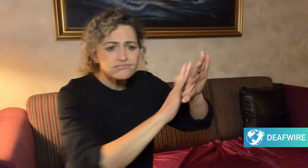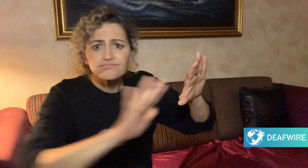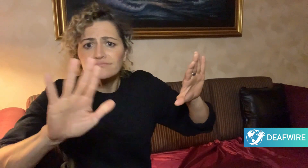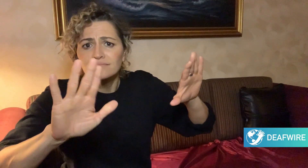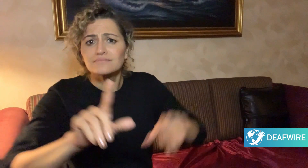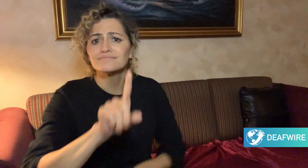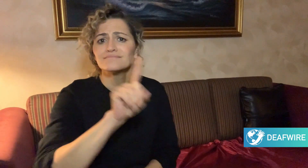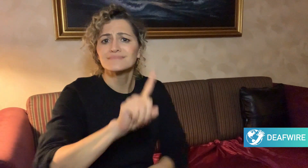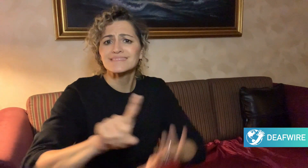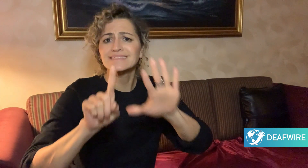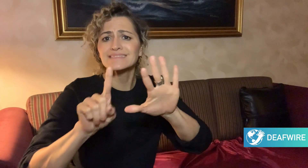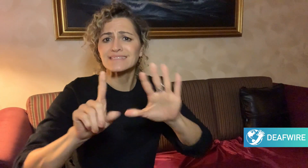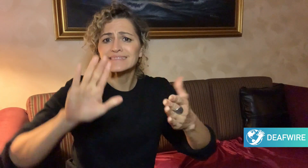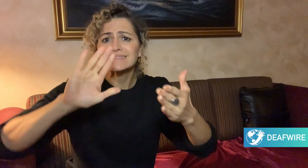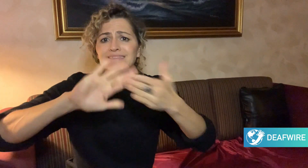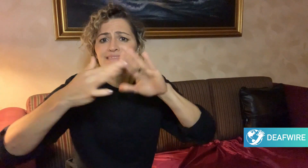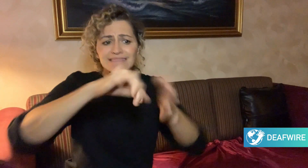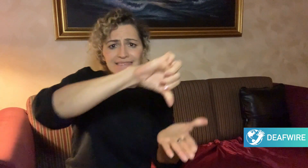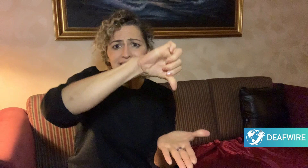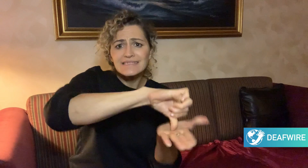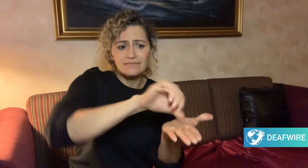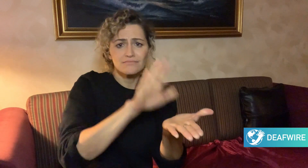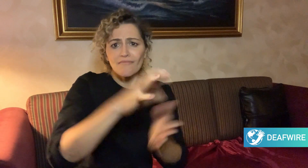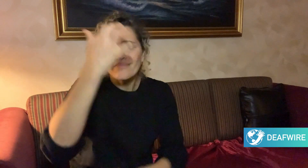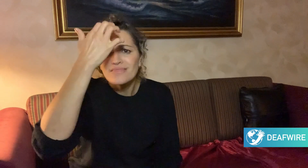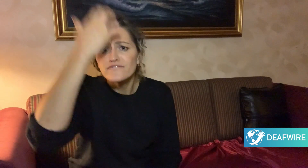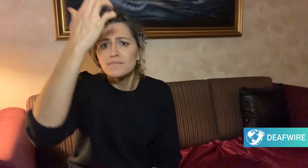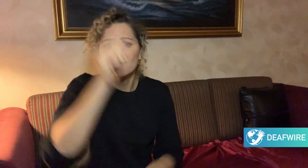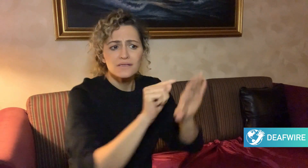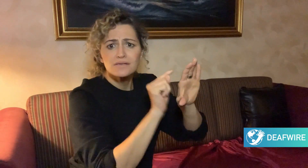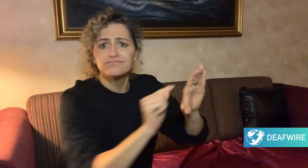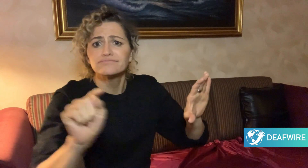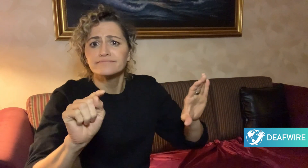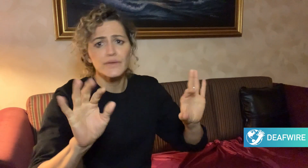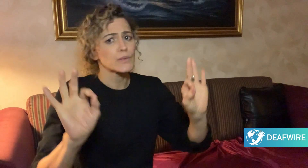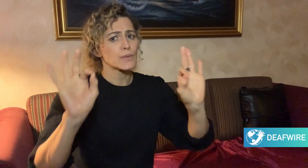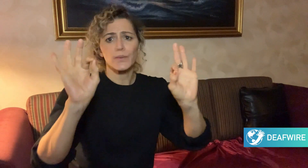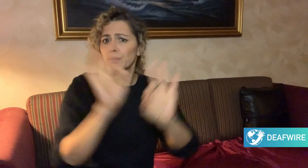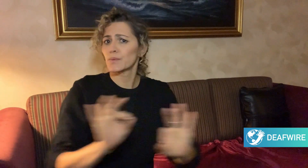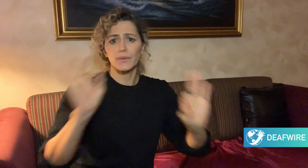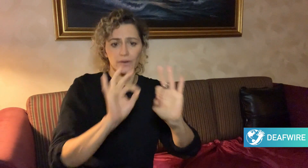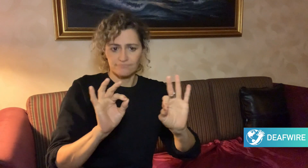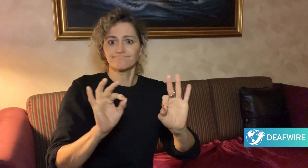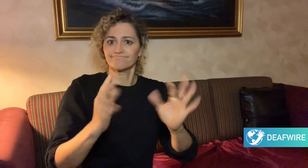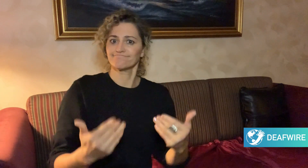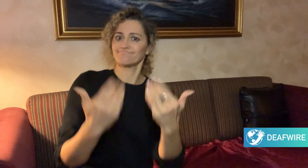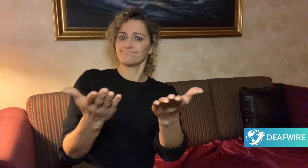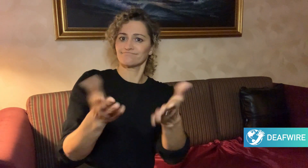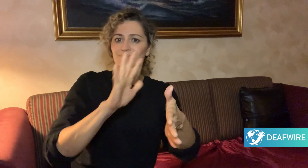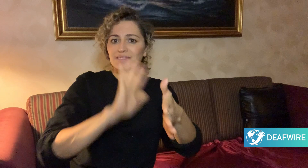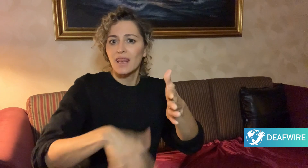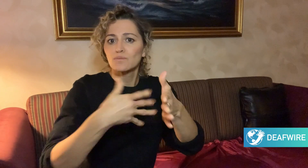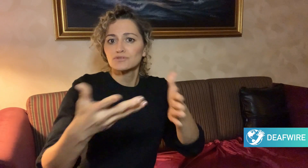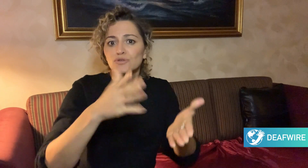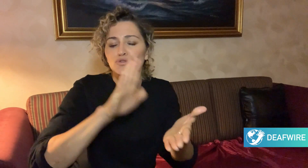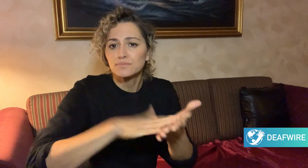Sixteen city governments have not yet provided